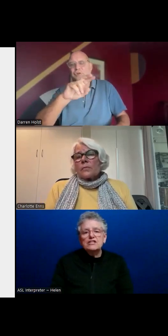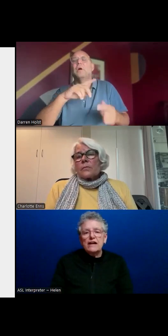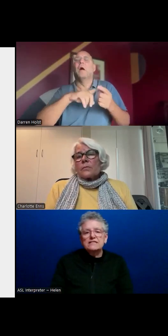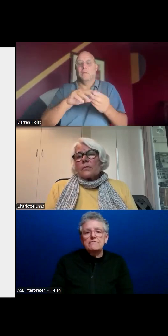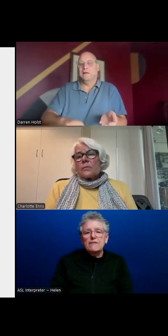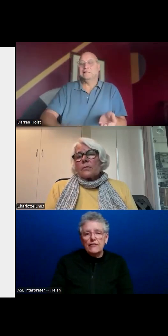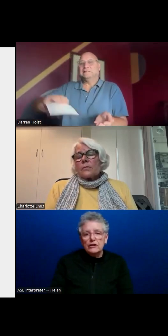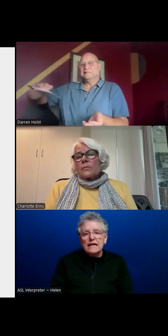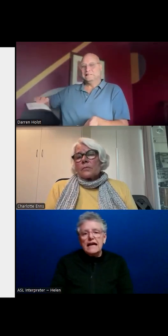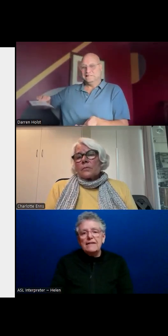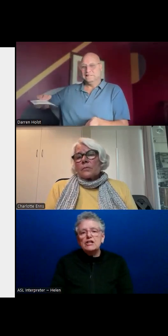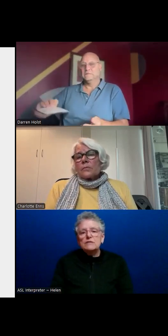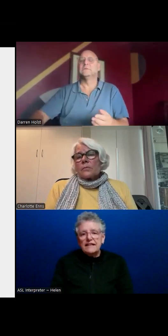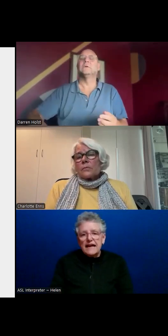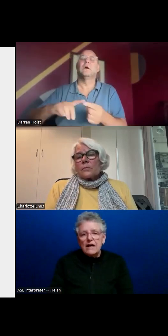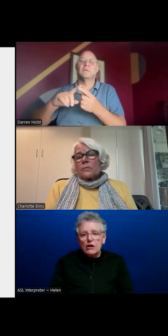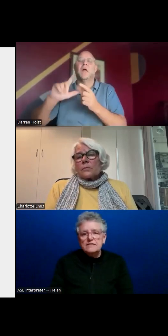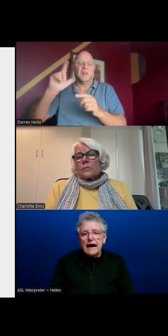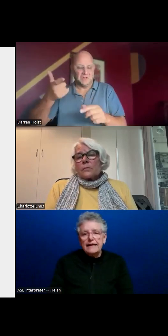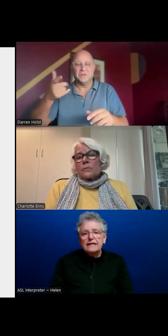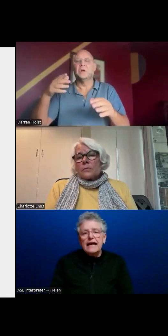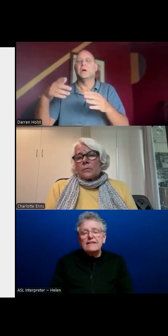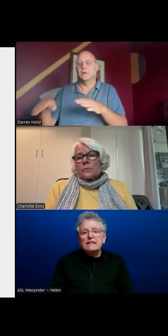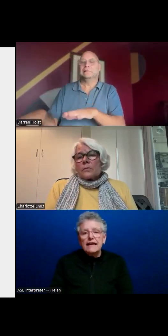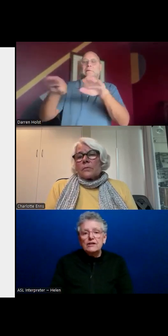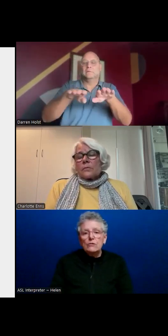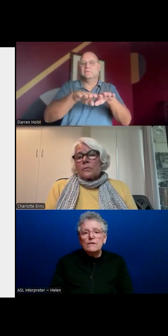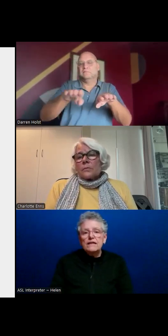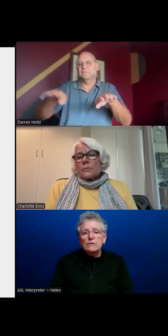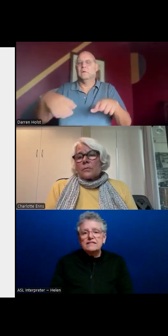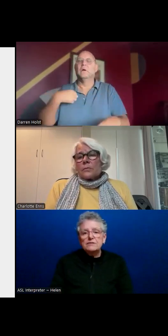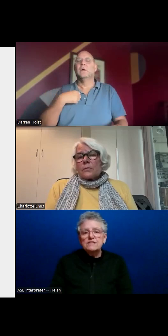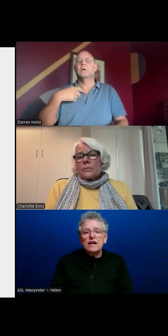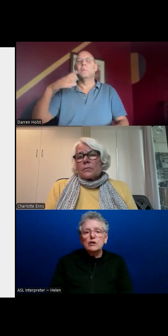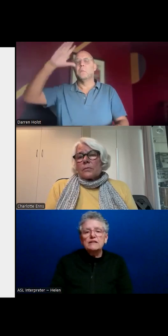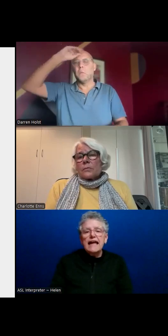to say that the child said father. And then you would set that card aside. And then later, when the test was done,